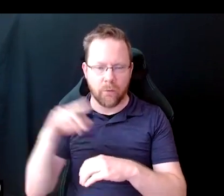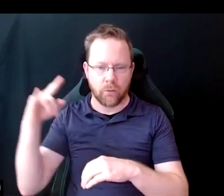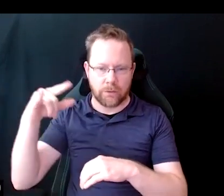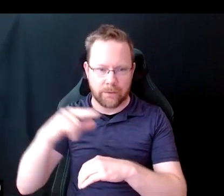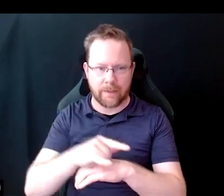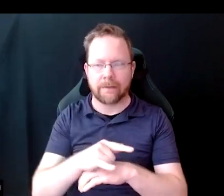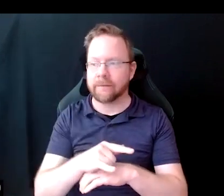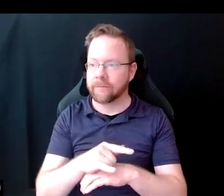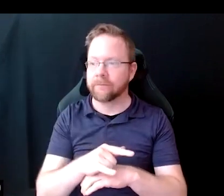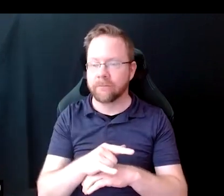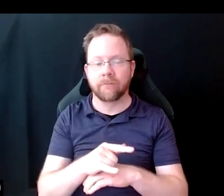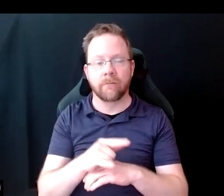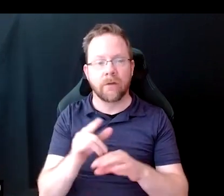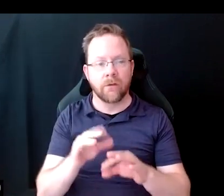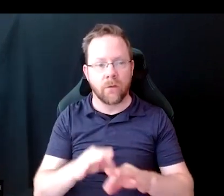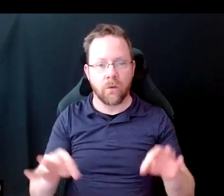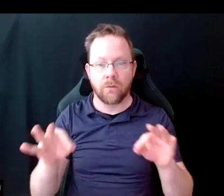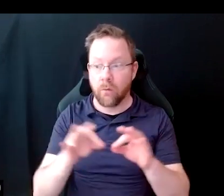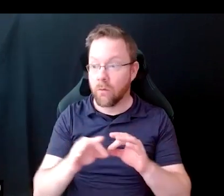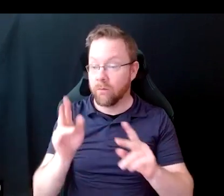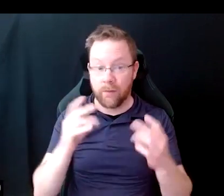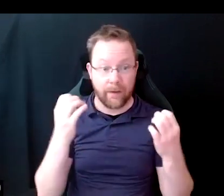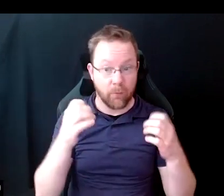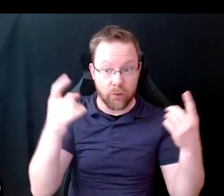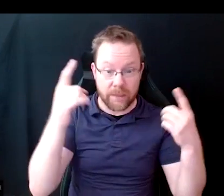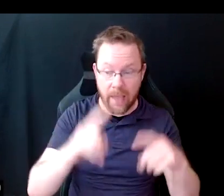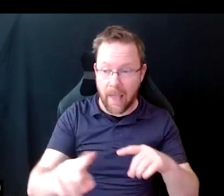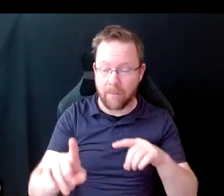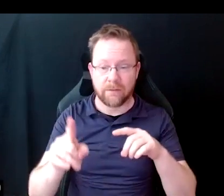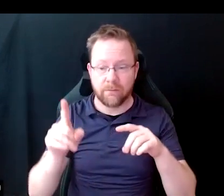Again, you want to be able to evacuate folks when there's an emergency. Just for what it's worth,